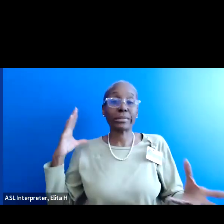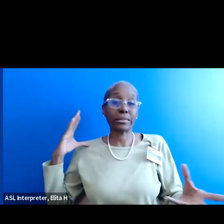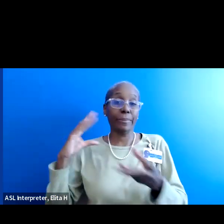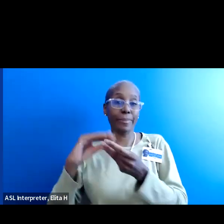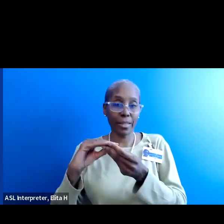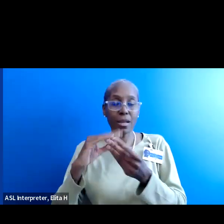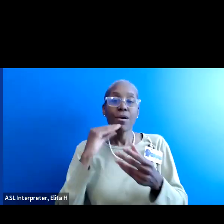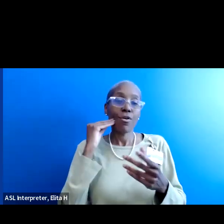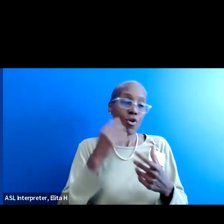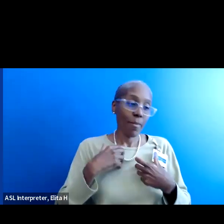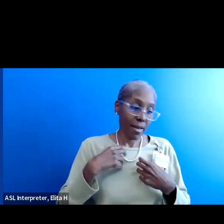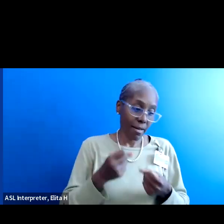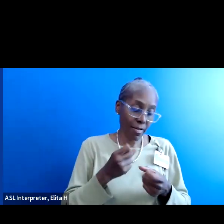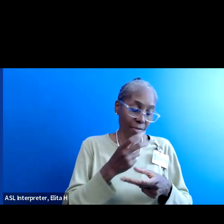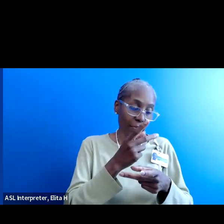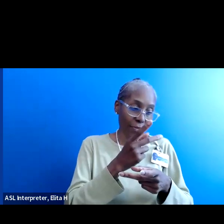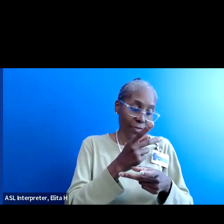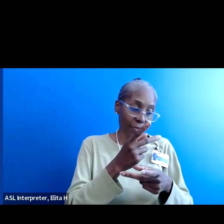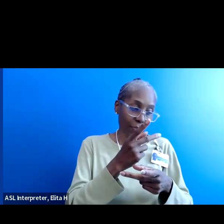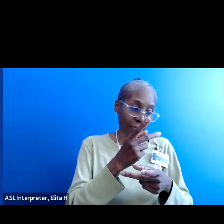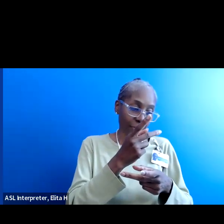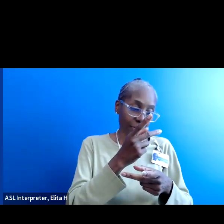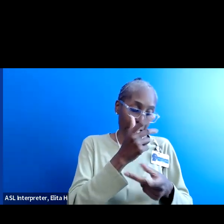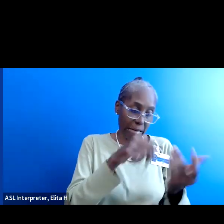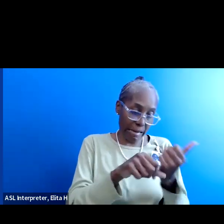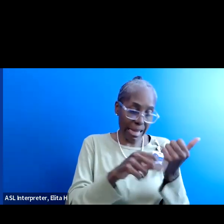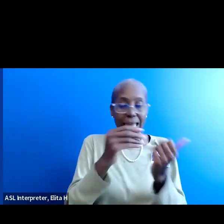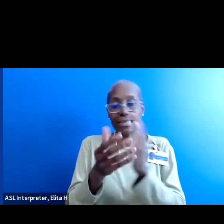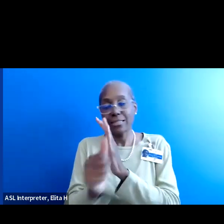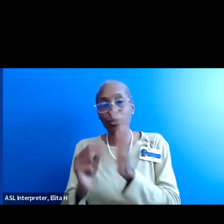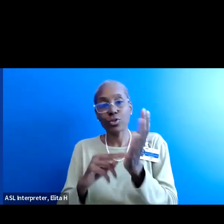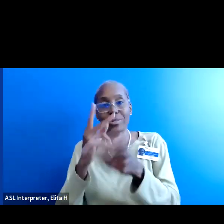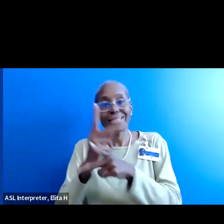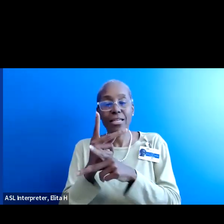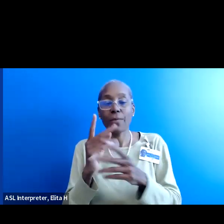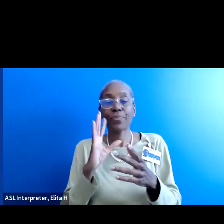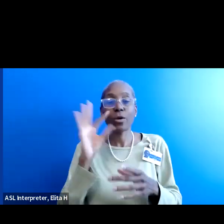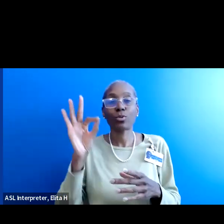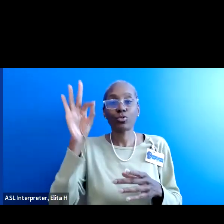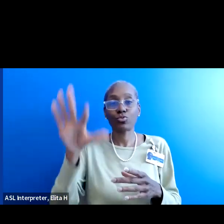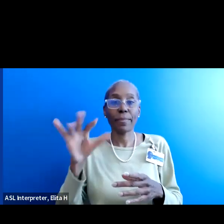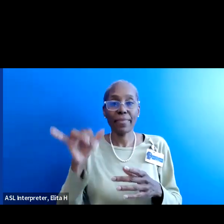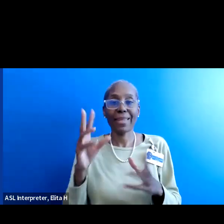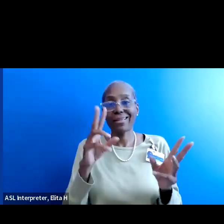aide and nursing, skilled nursing care. So I am going to drop these issue briefs...